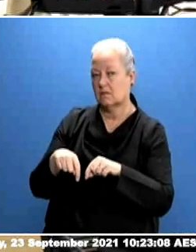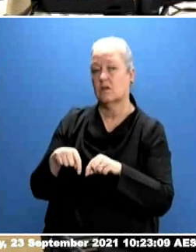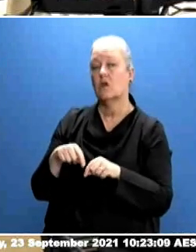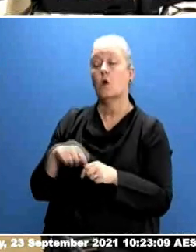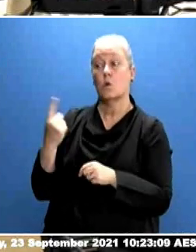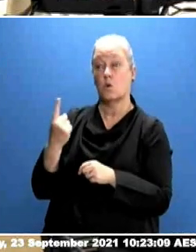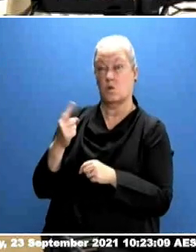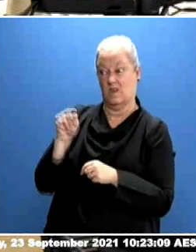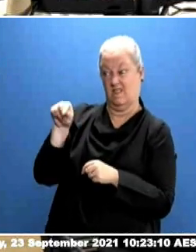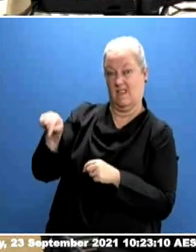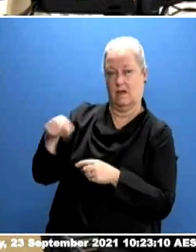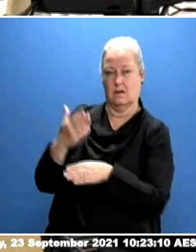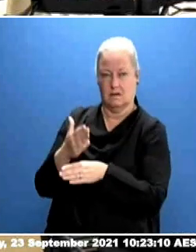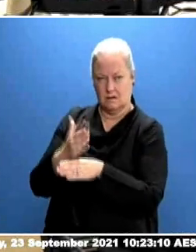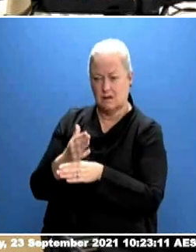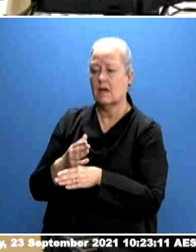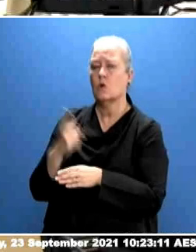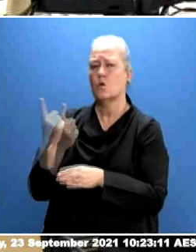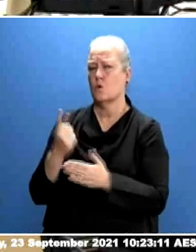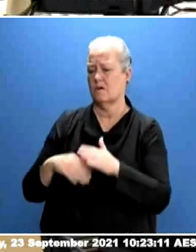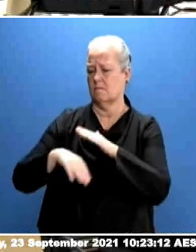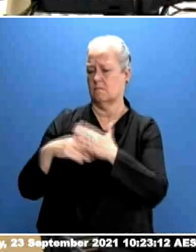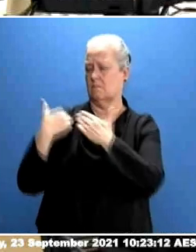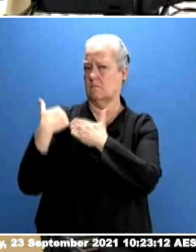responsible for the overall care and care plan of the child?